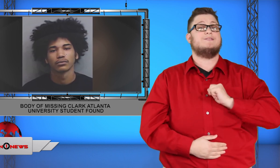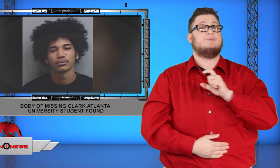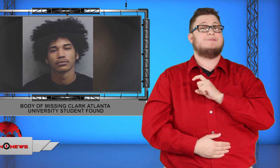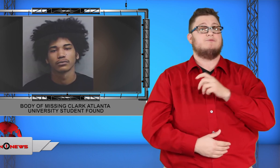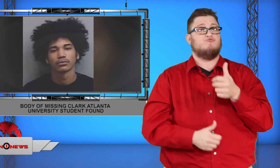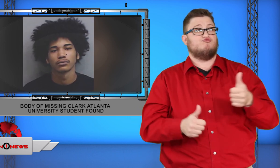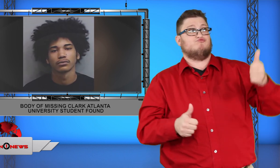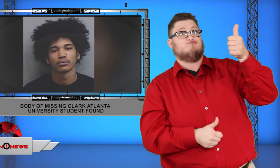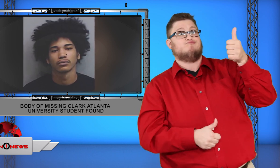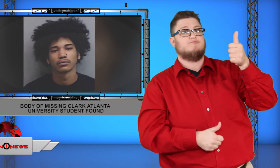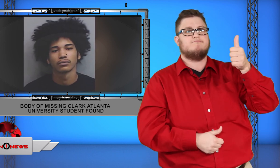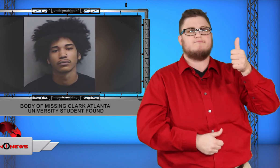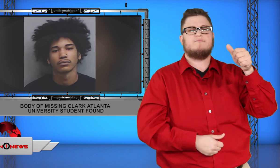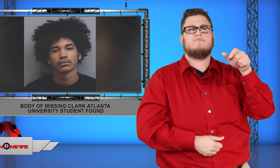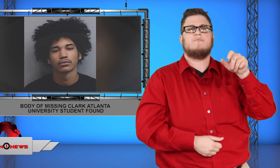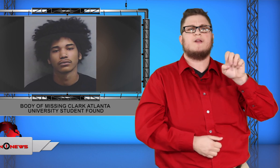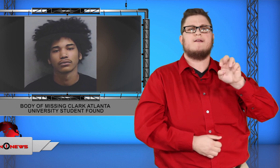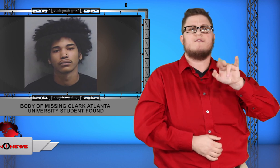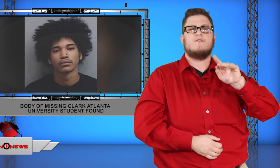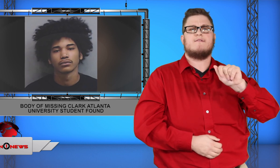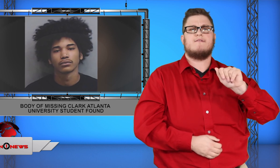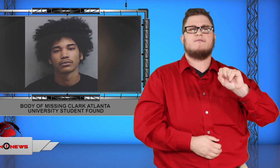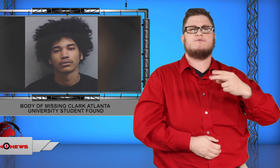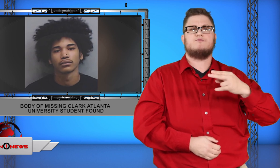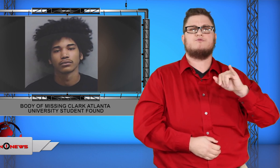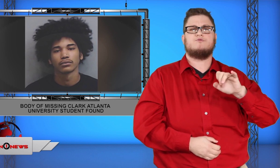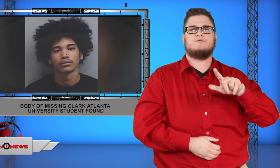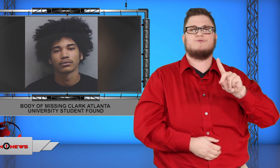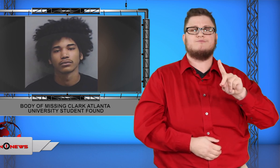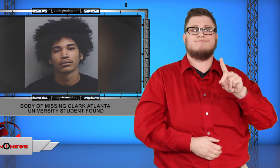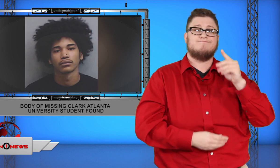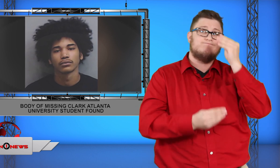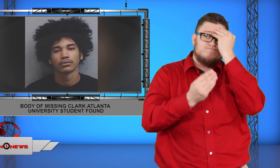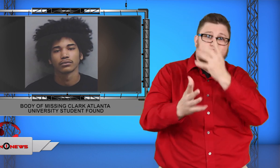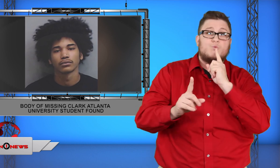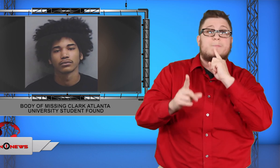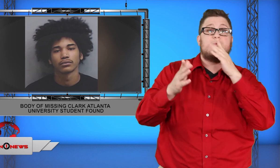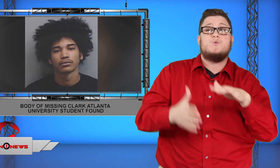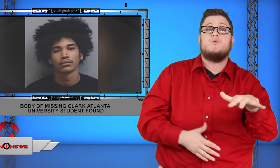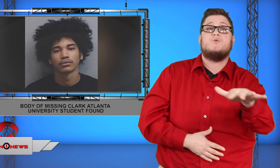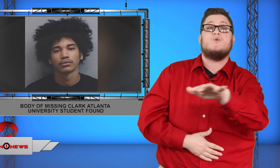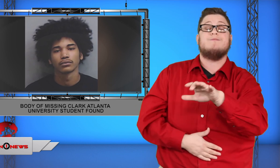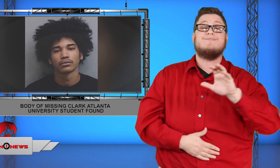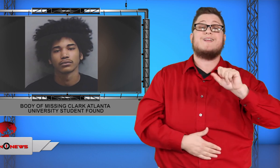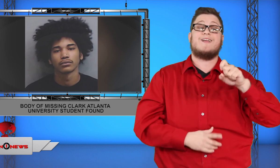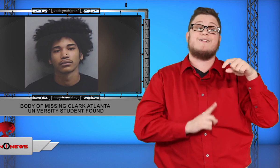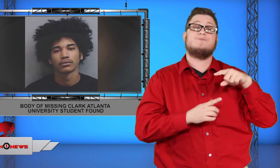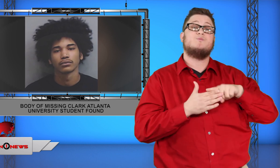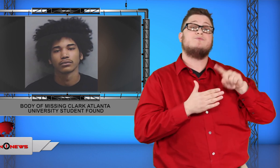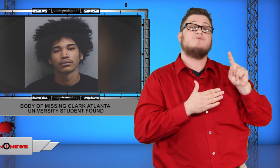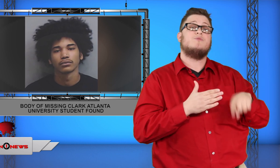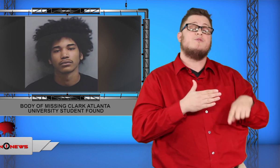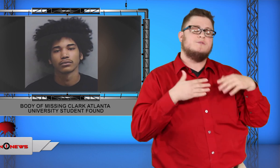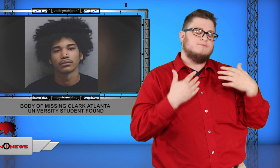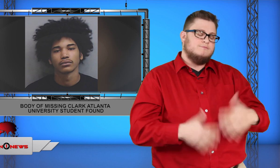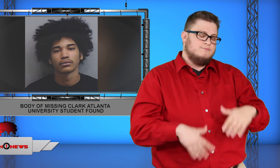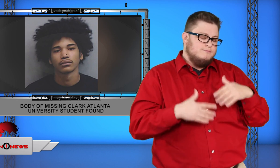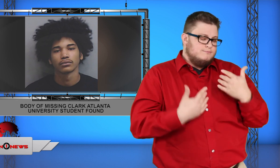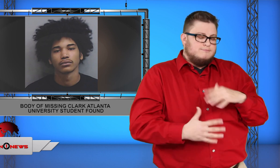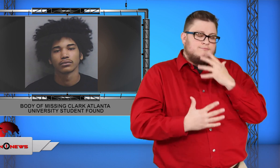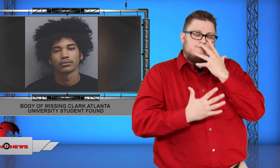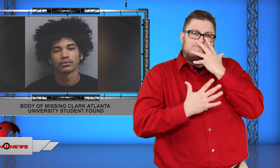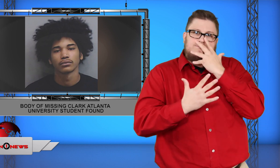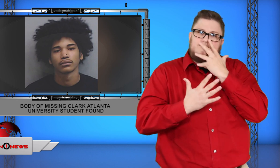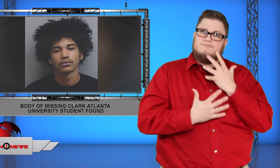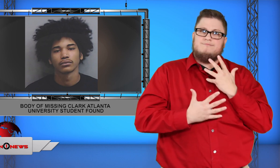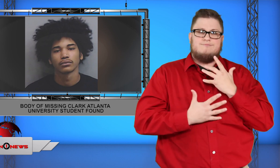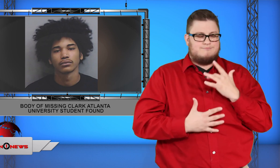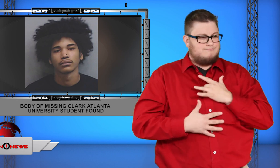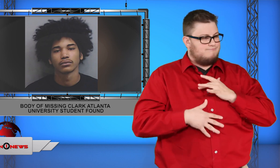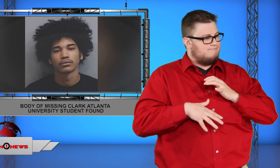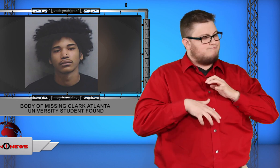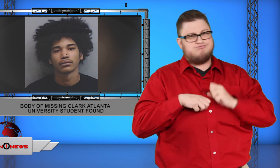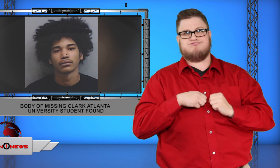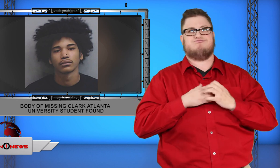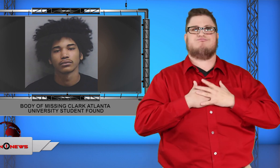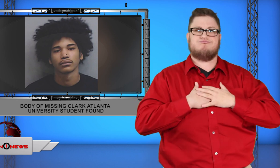Atlanta police chief Erika Shields told reporters "The case has come to the saddest conclusion